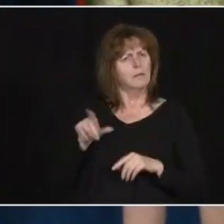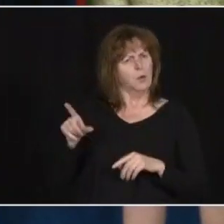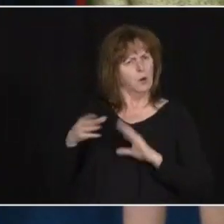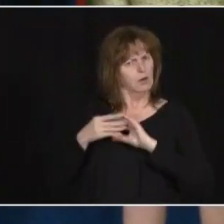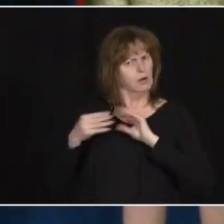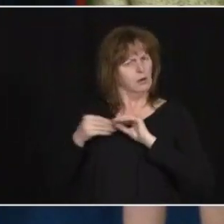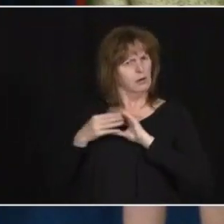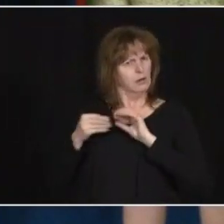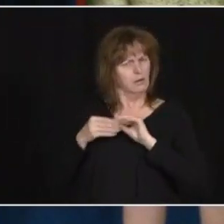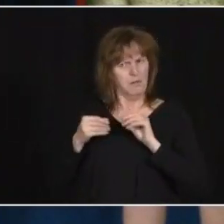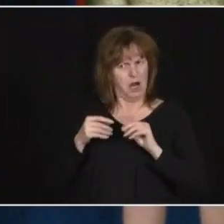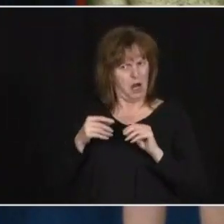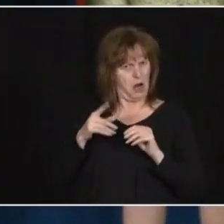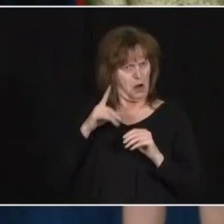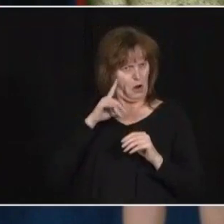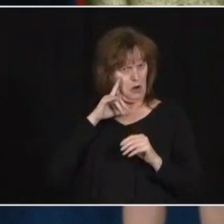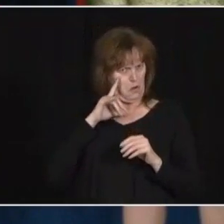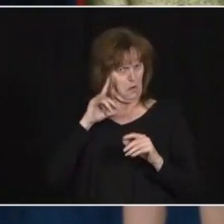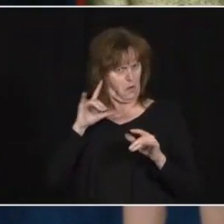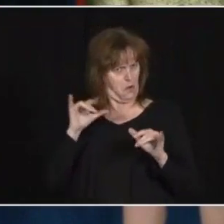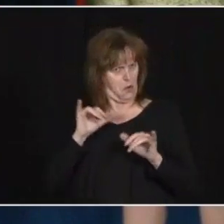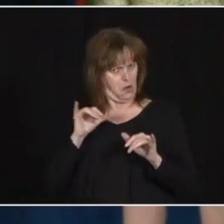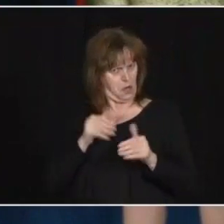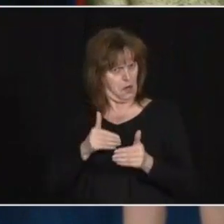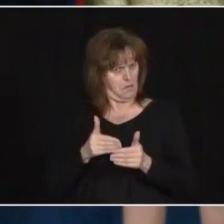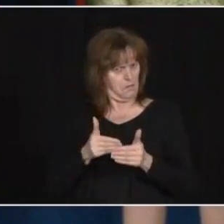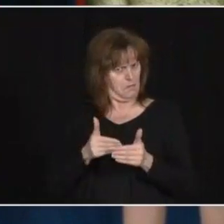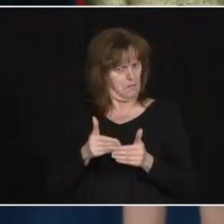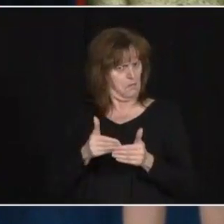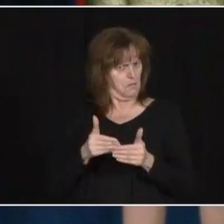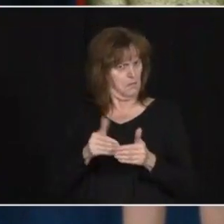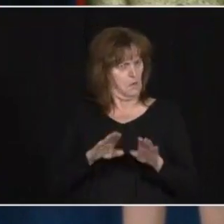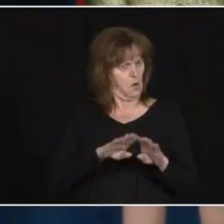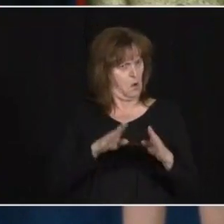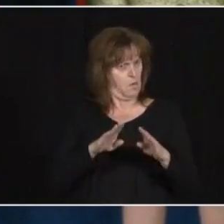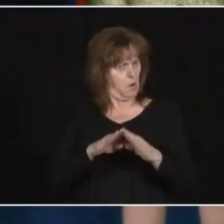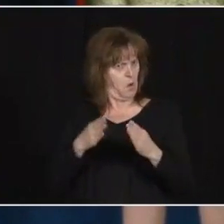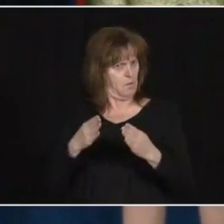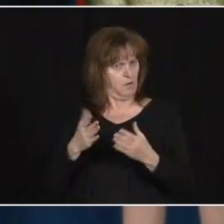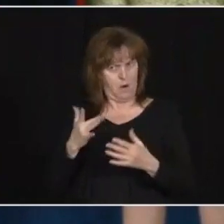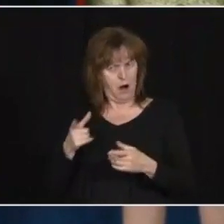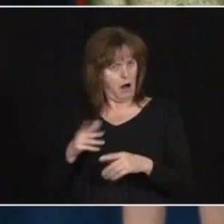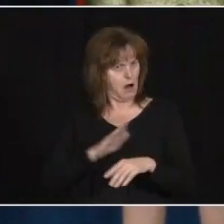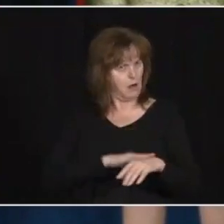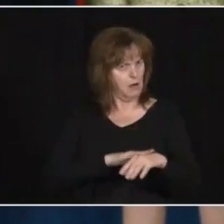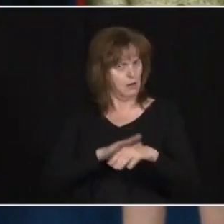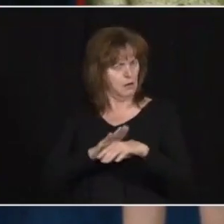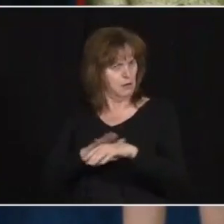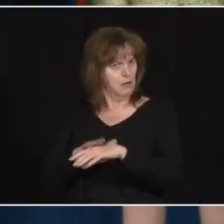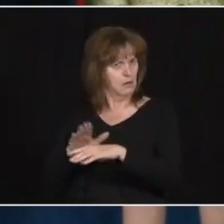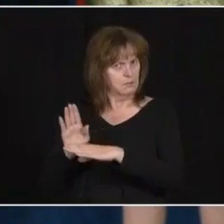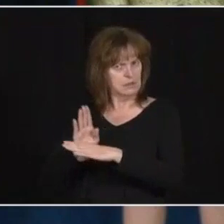reopening the economy today, saying companies have to get ready. So what has changed in the past few days?